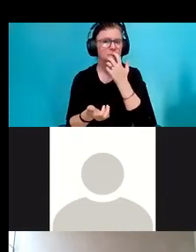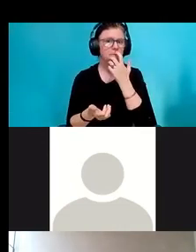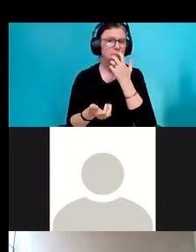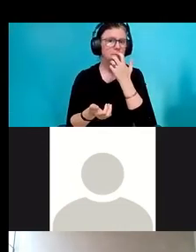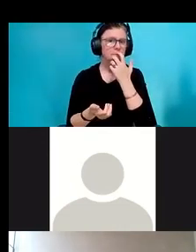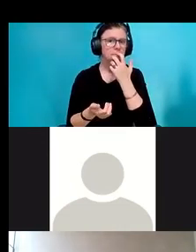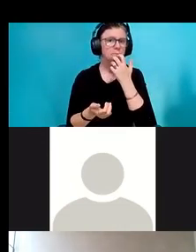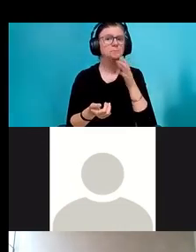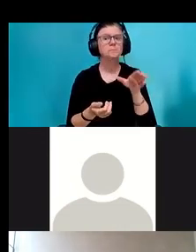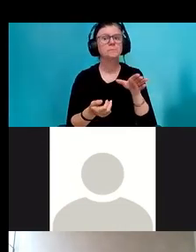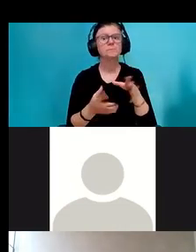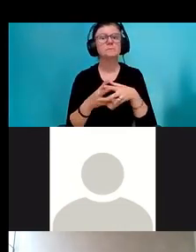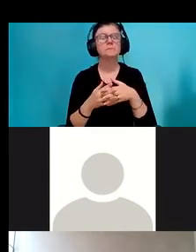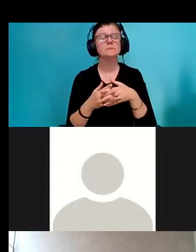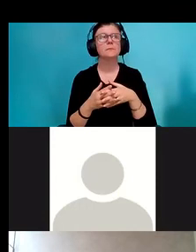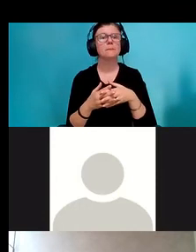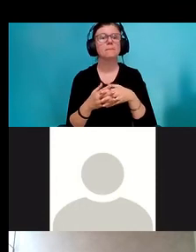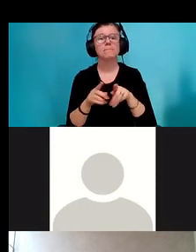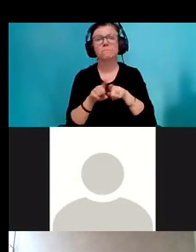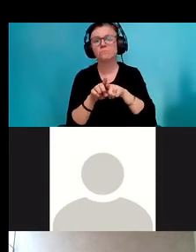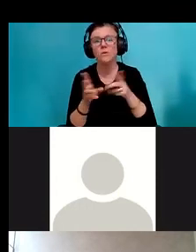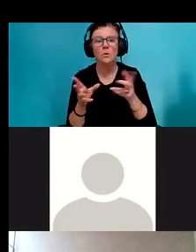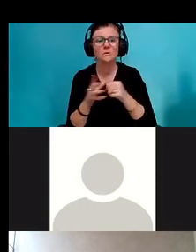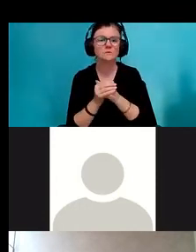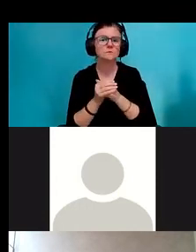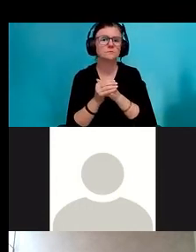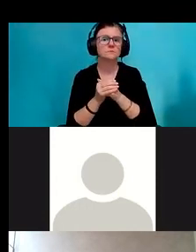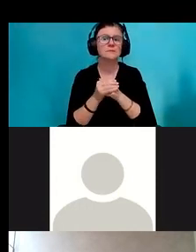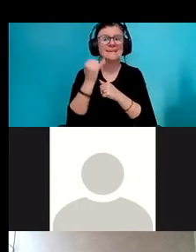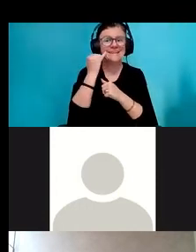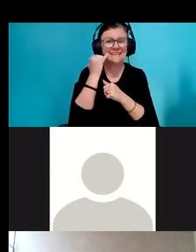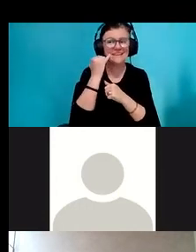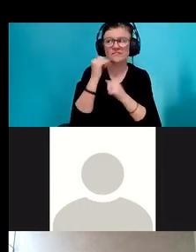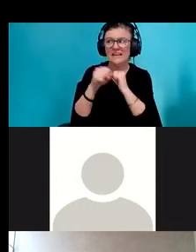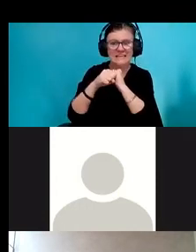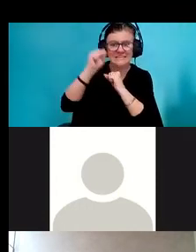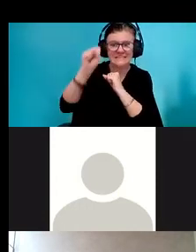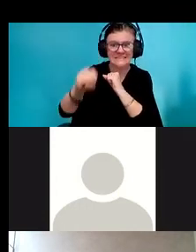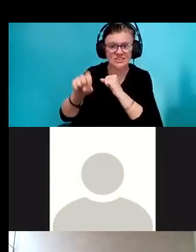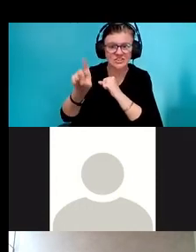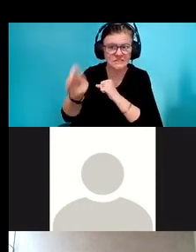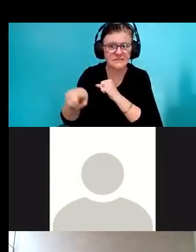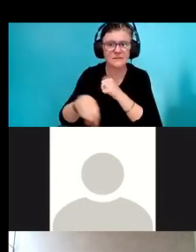you can speak to any extension or anything else